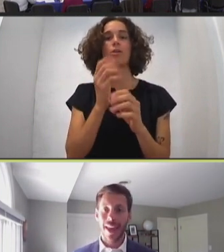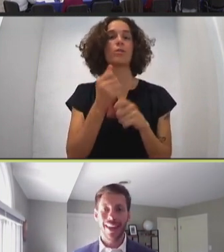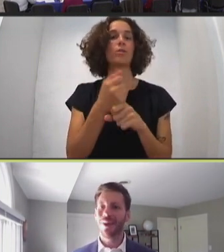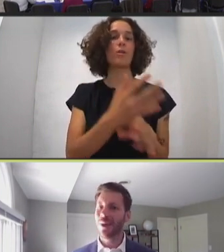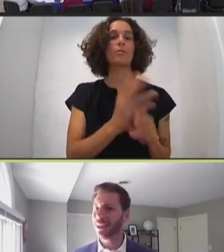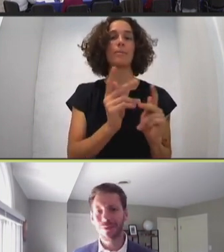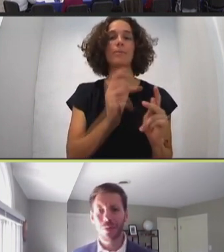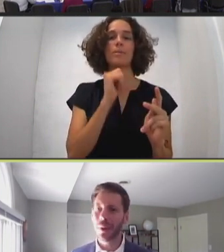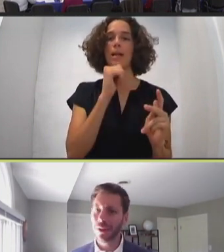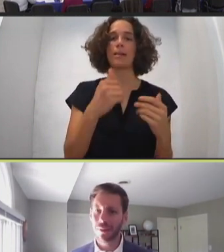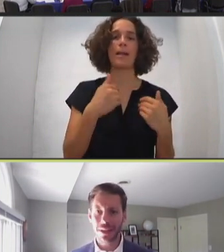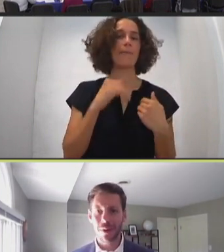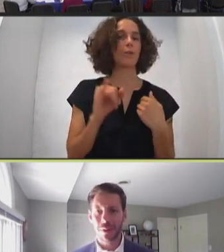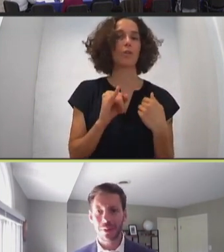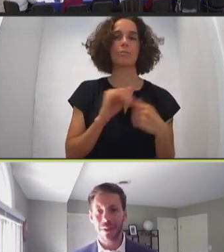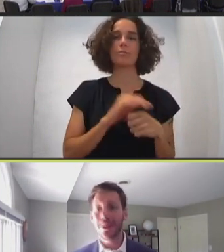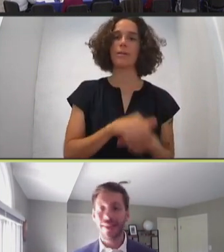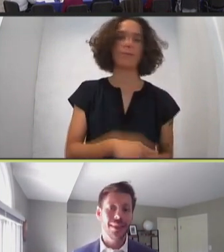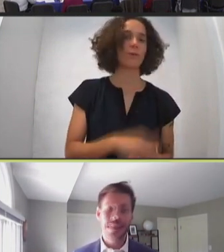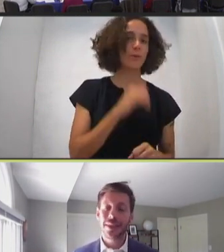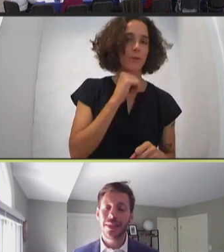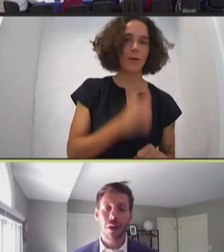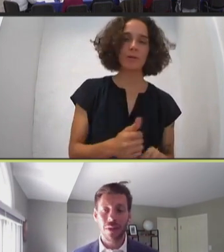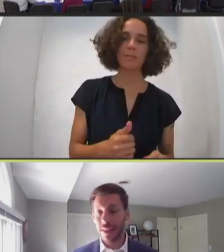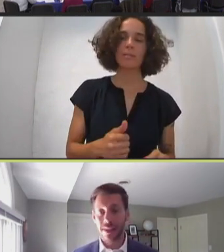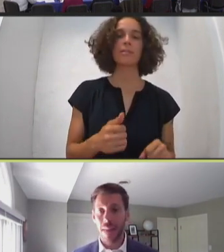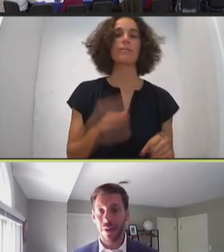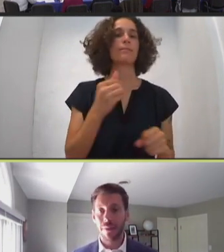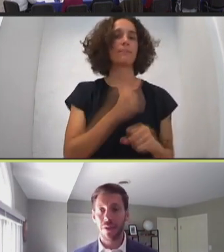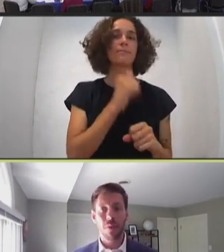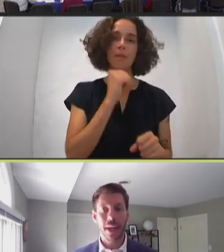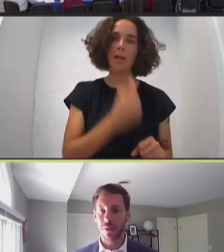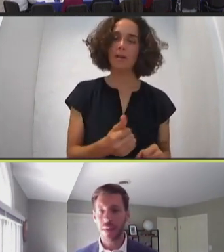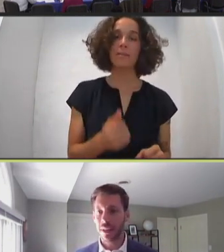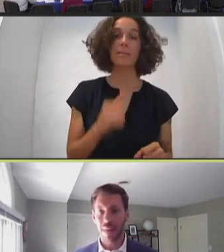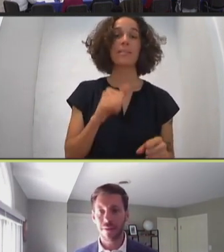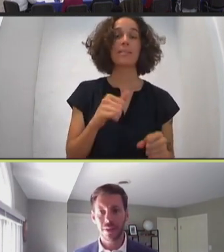And I know I repeated the phrase multiple times, this is the example of the patient being left,